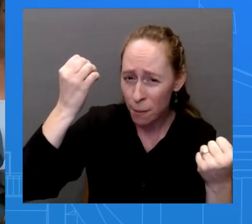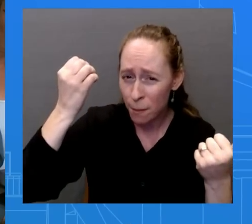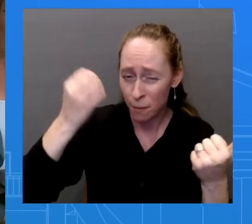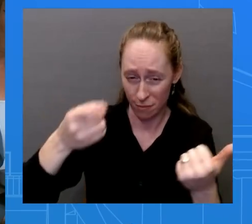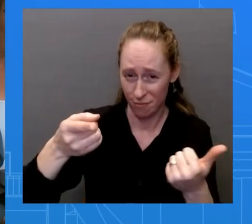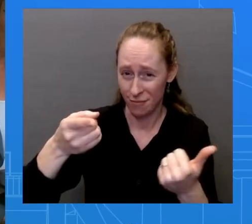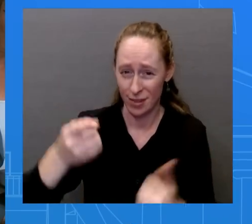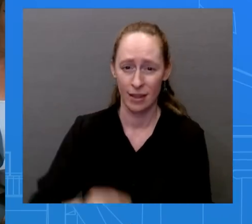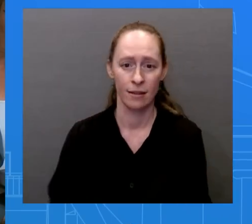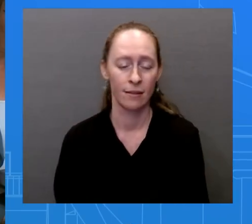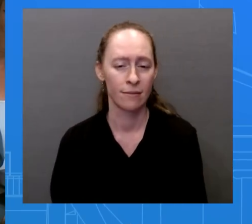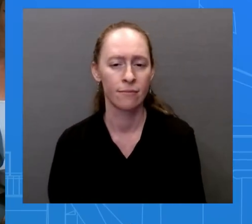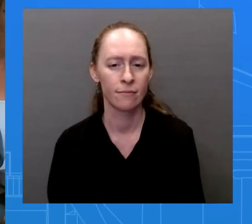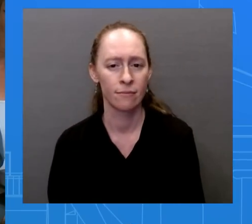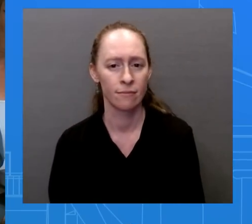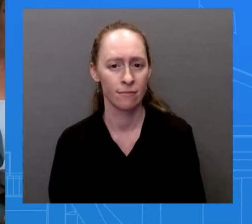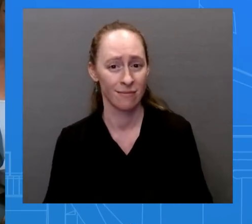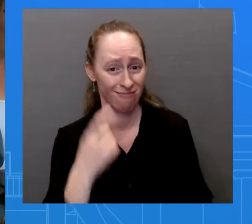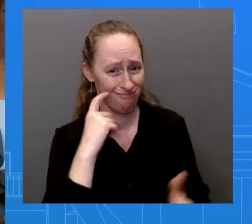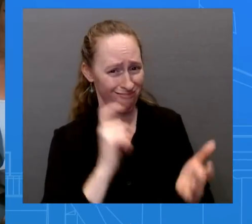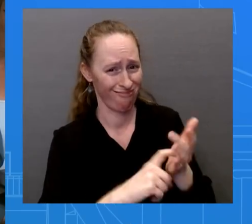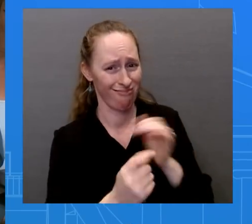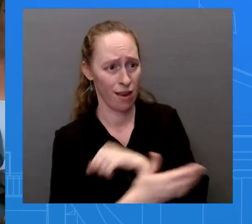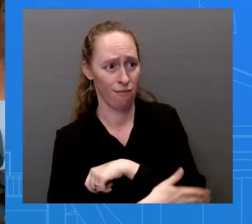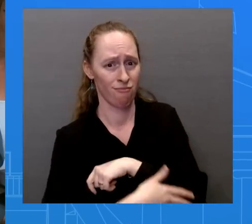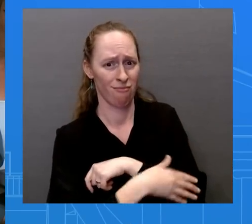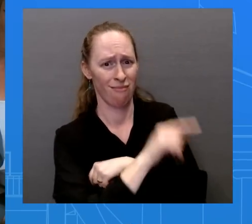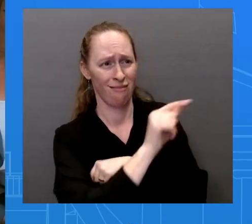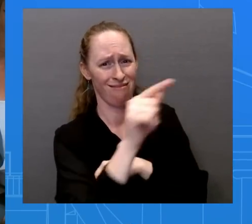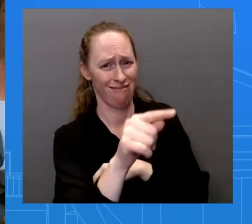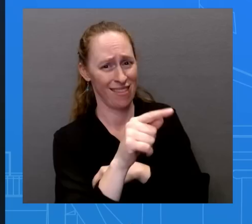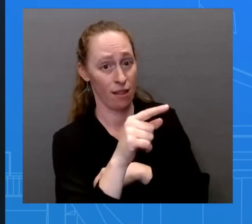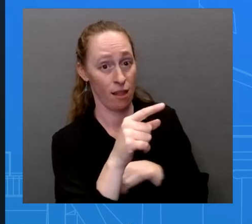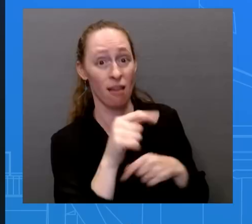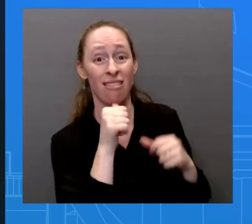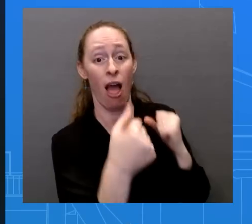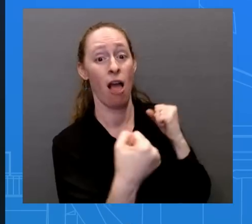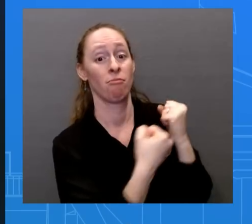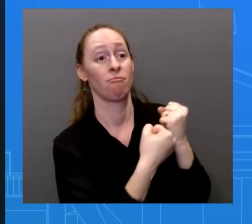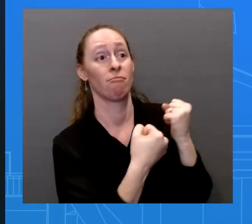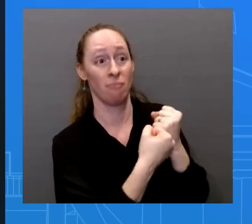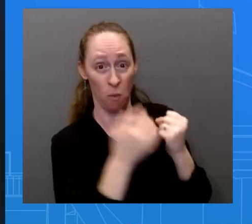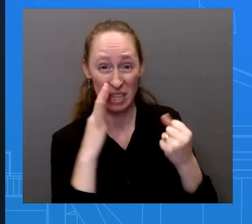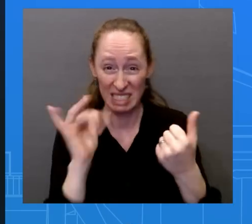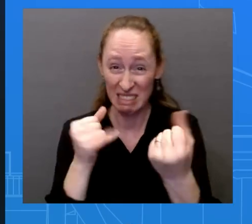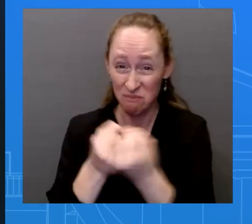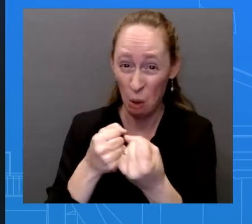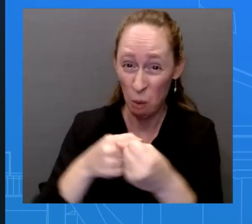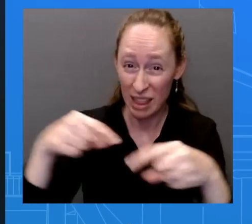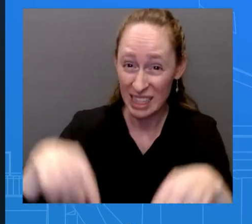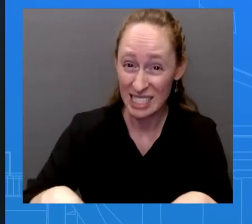Are you confident that you'll have 100 countries signing on? Ms. Jean-Pierre: So I'm not going to -- I'm not going to get ahead of what the vote is going to look like at the U.N.